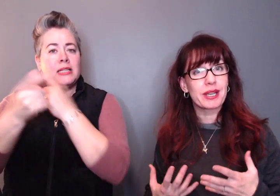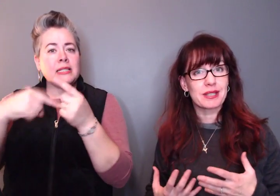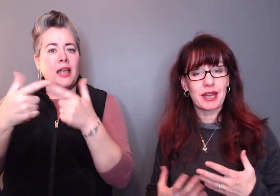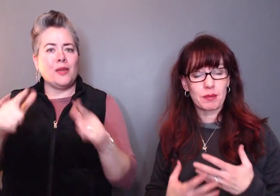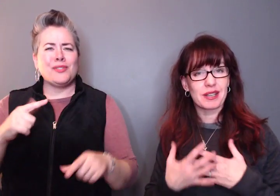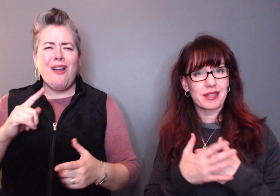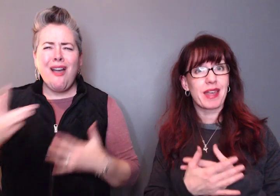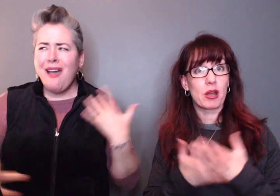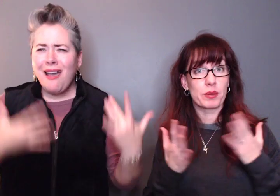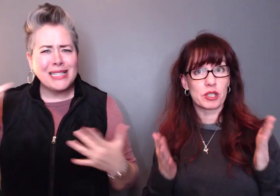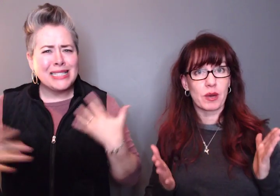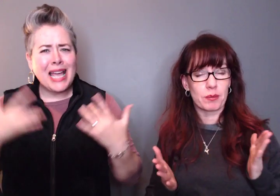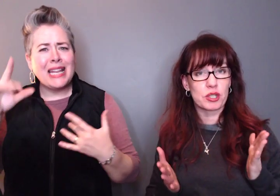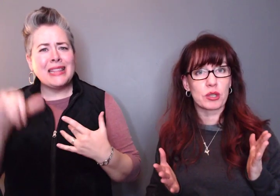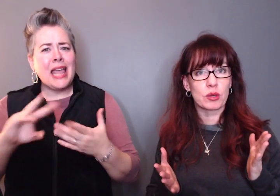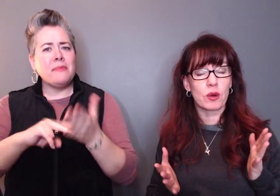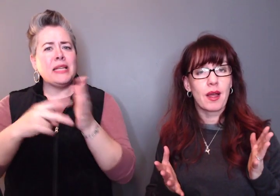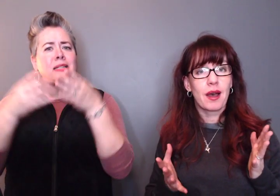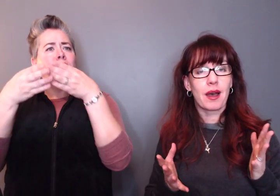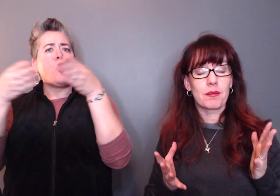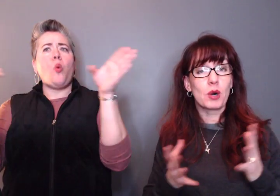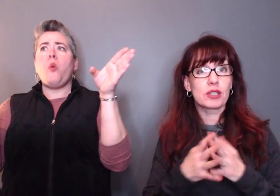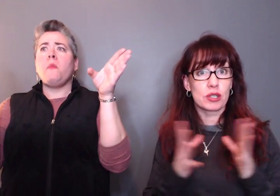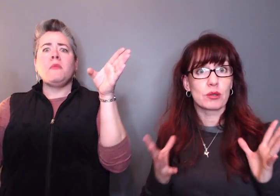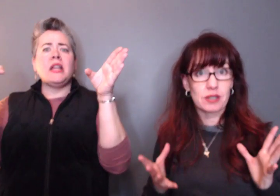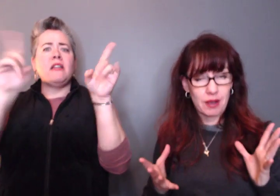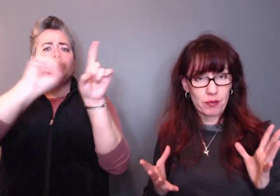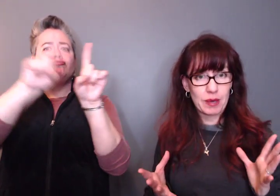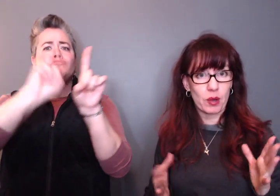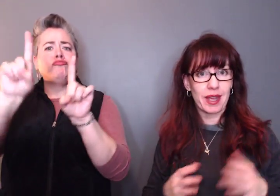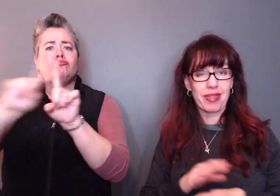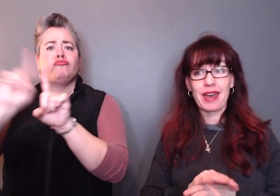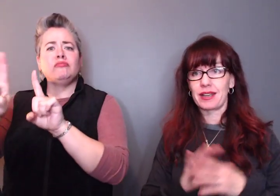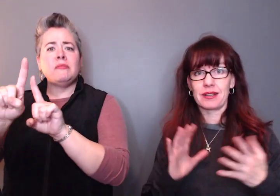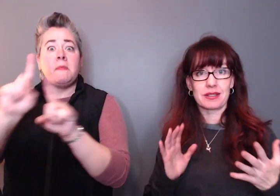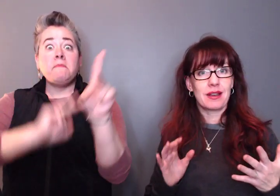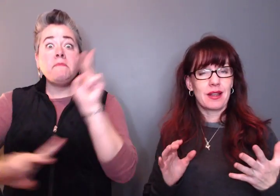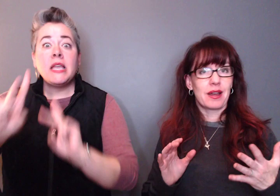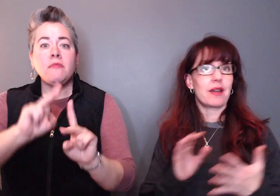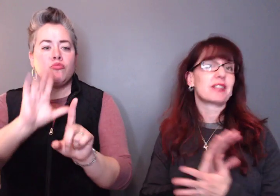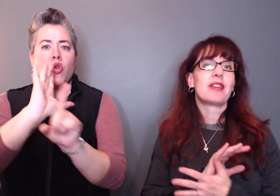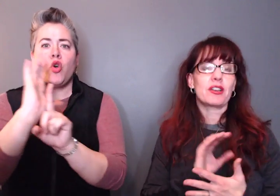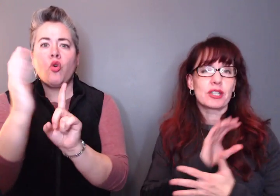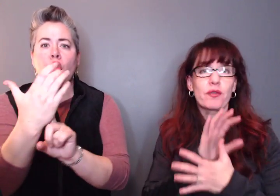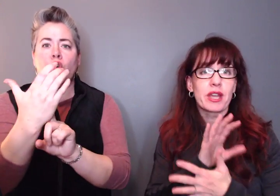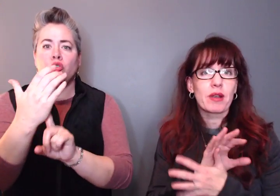exciting because then that opens you up to multitudes of people and that is